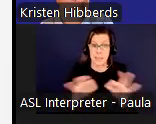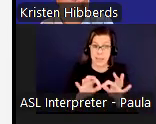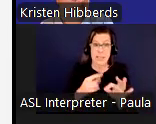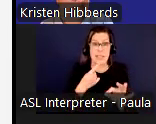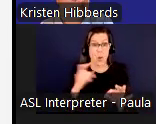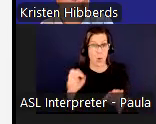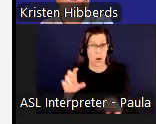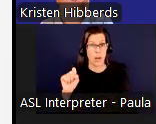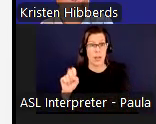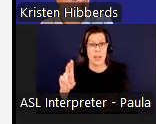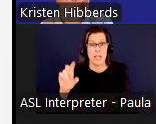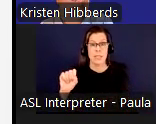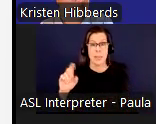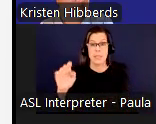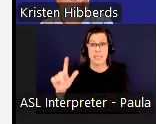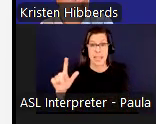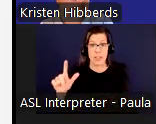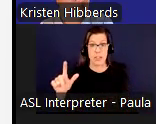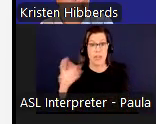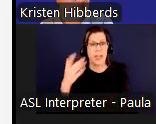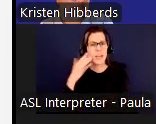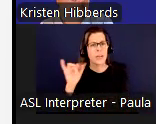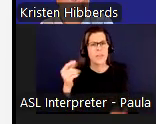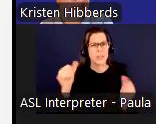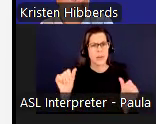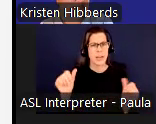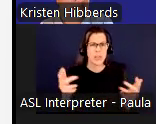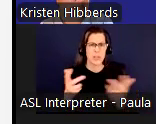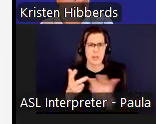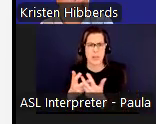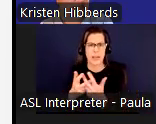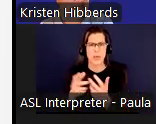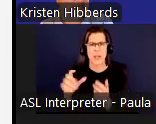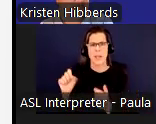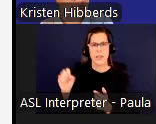And I don't know if you're trying to align that with the scope and severity